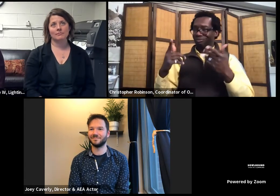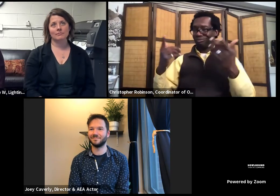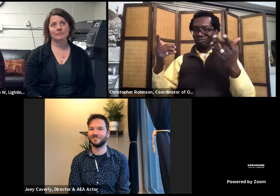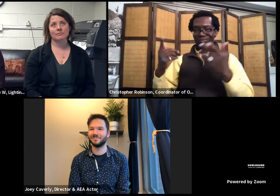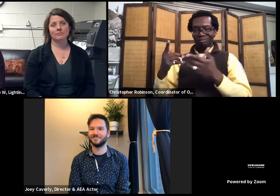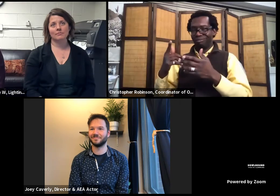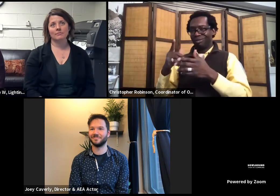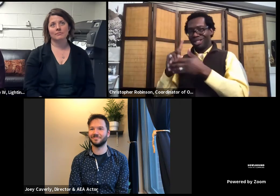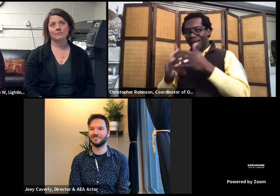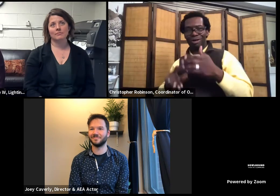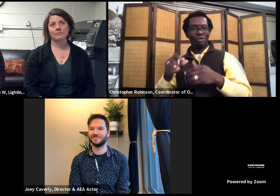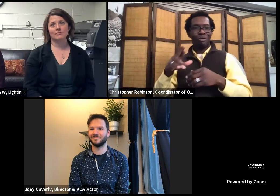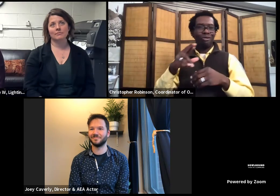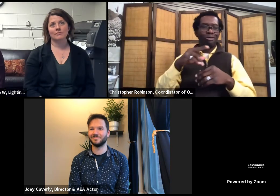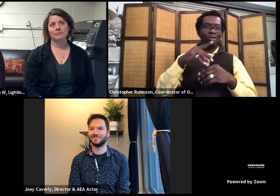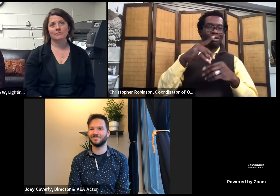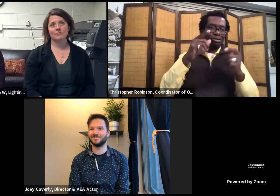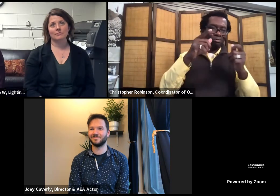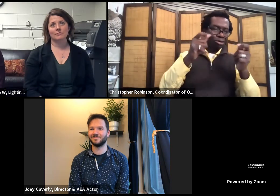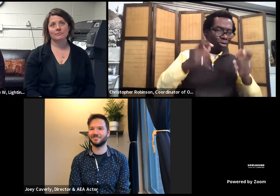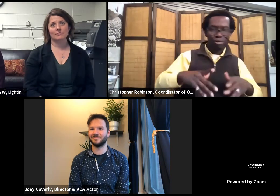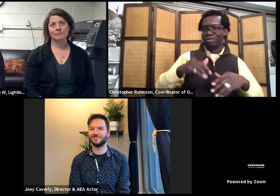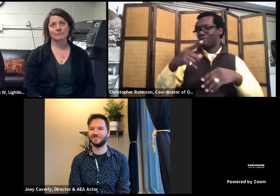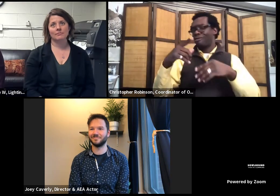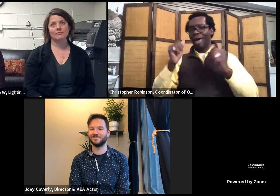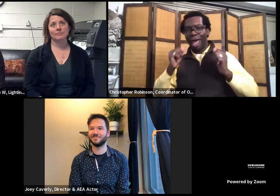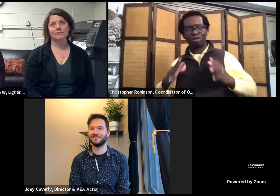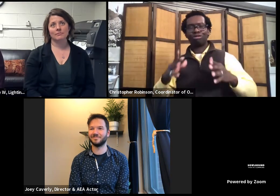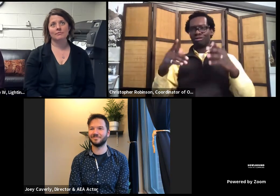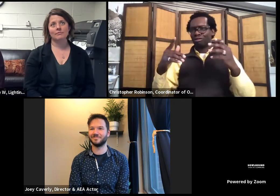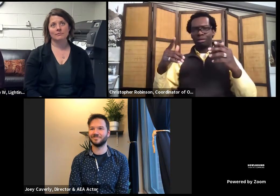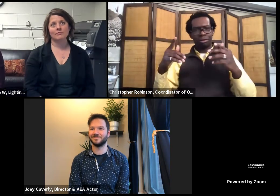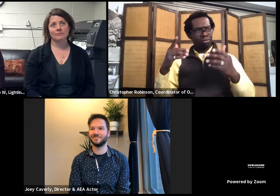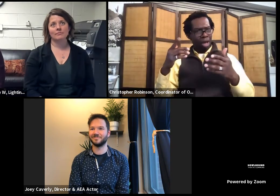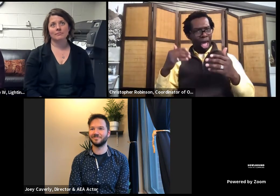And the deaf person, designer, director, or actor,